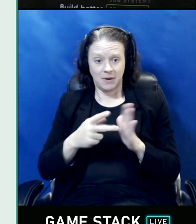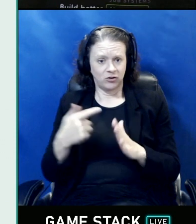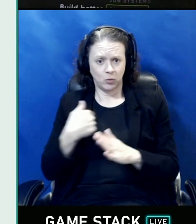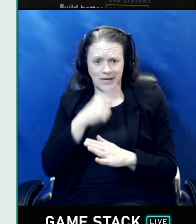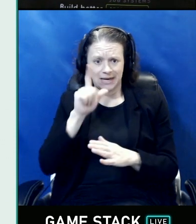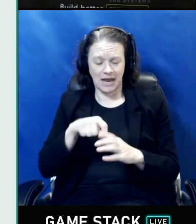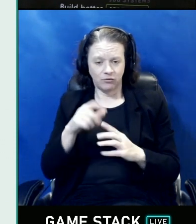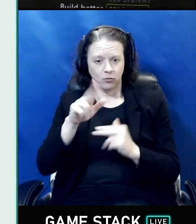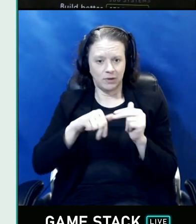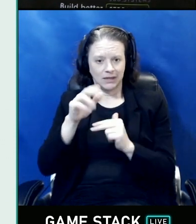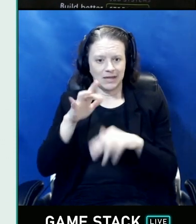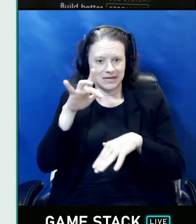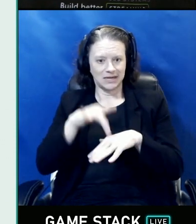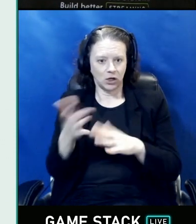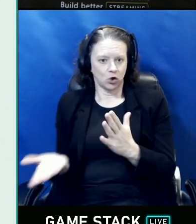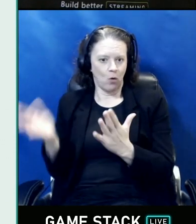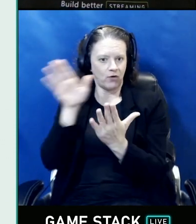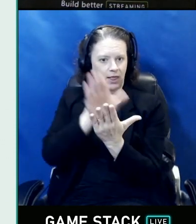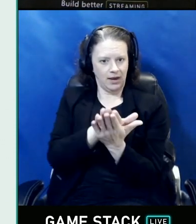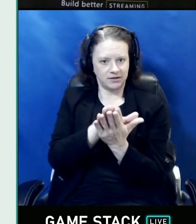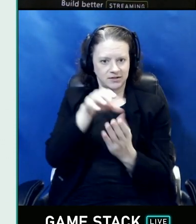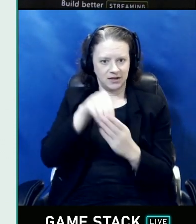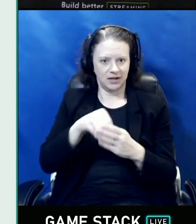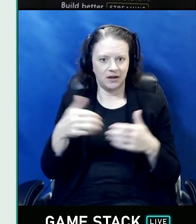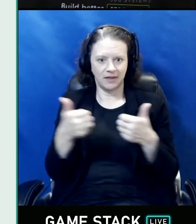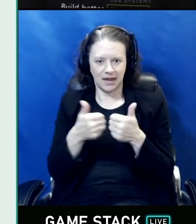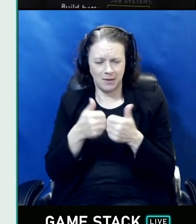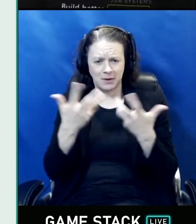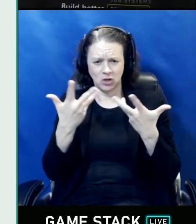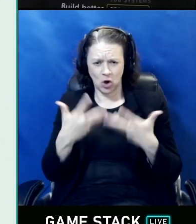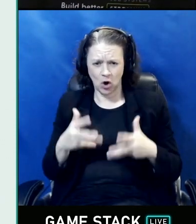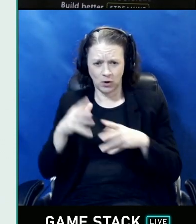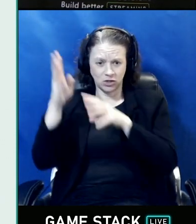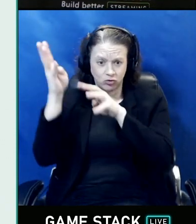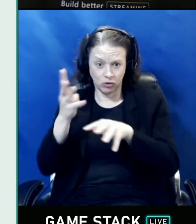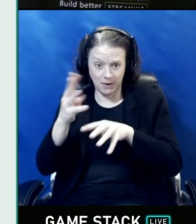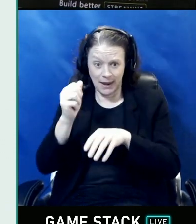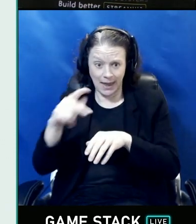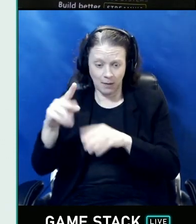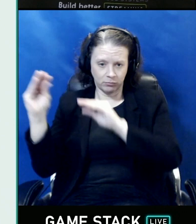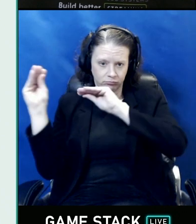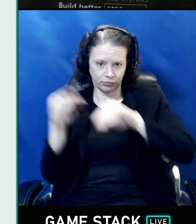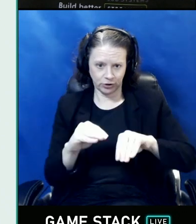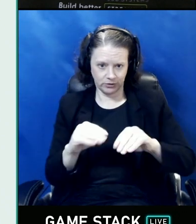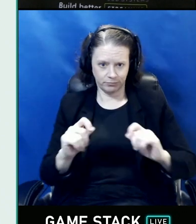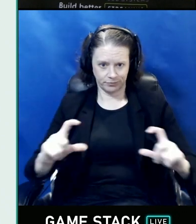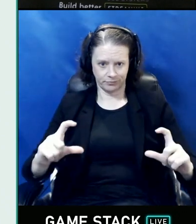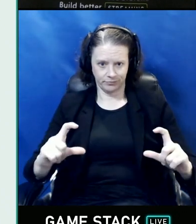into the game itself, because they're being rendered by the Game Streaming app. And it further means that